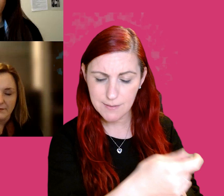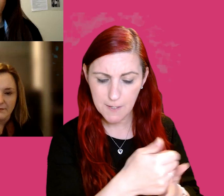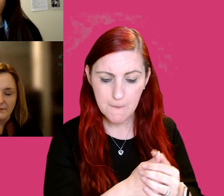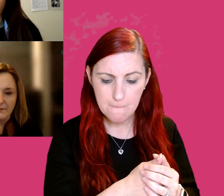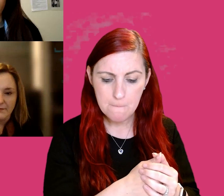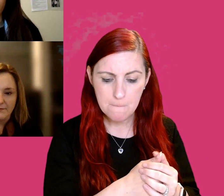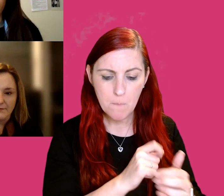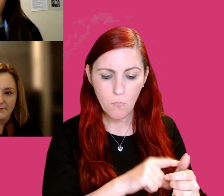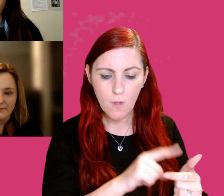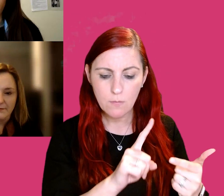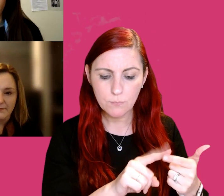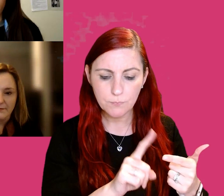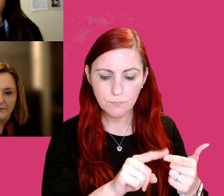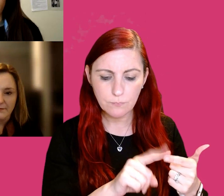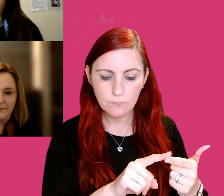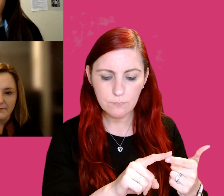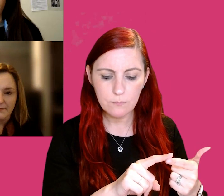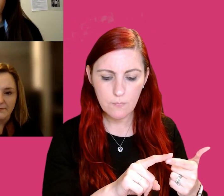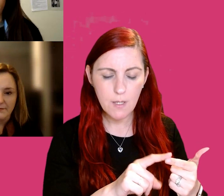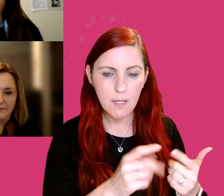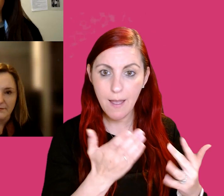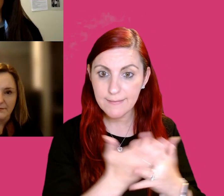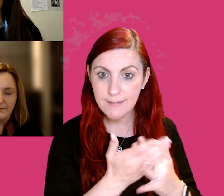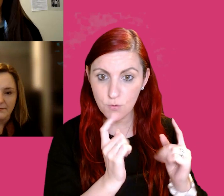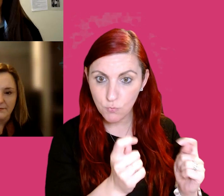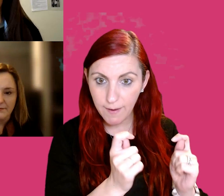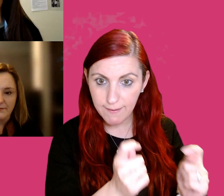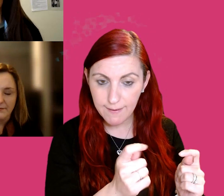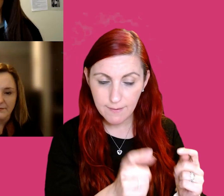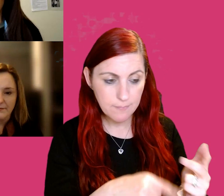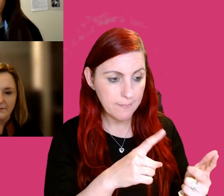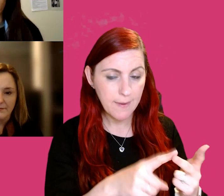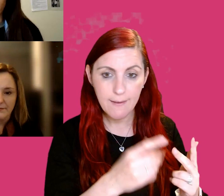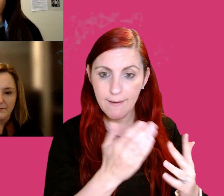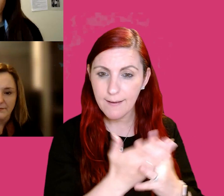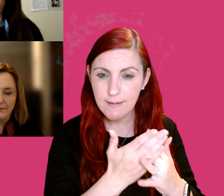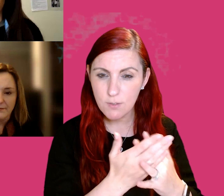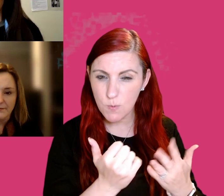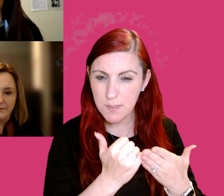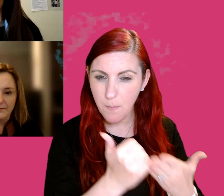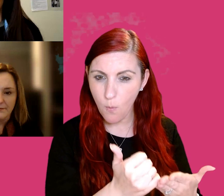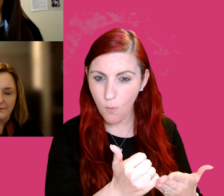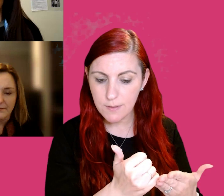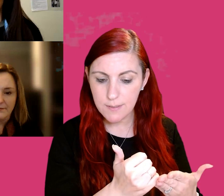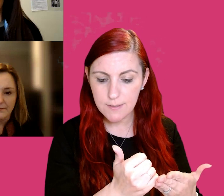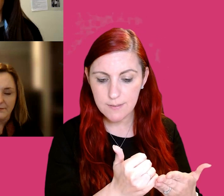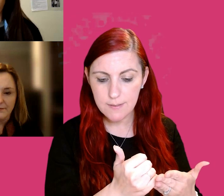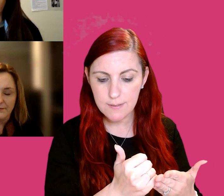um also you know access to training um access to supports at kind of operational organizational